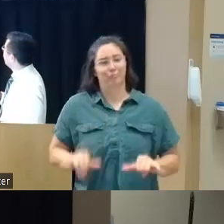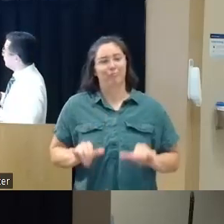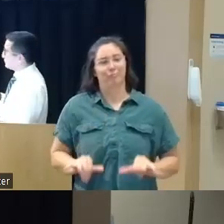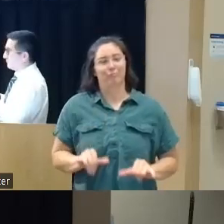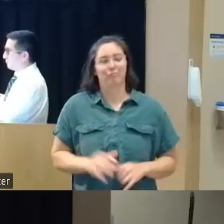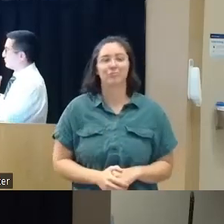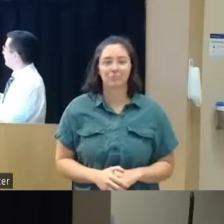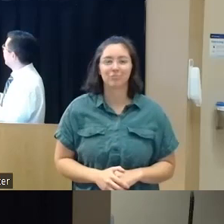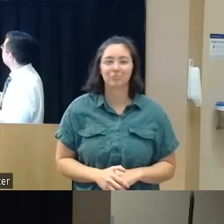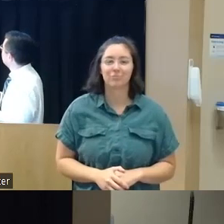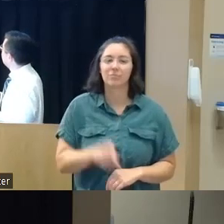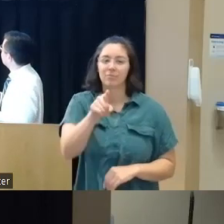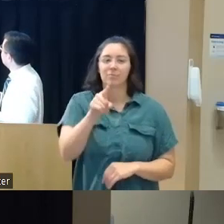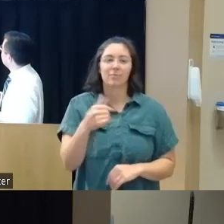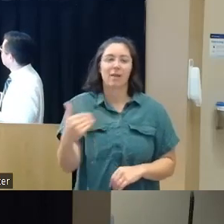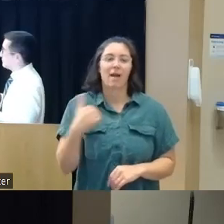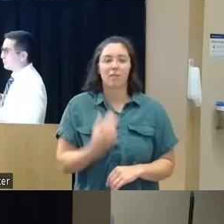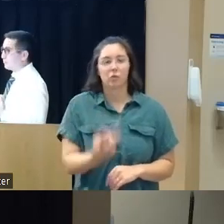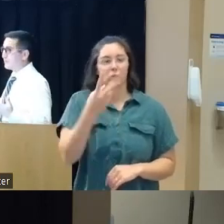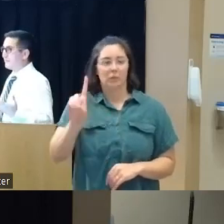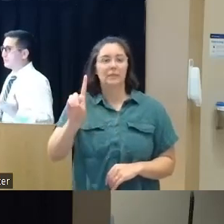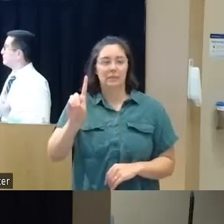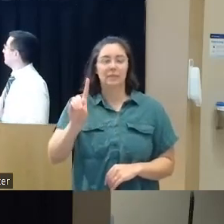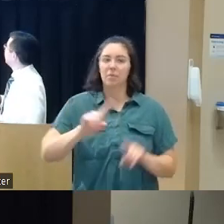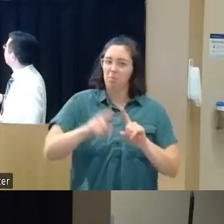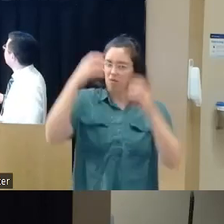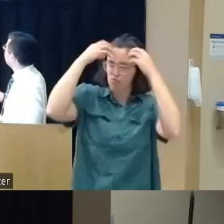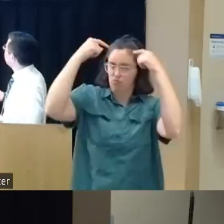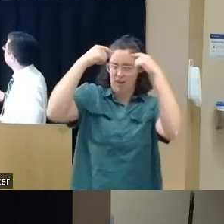here it's portrayed on a two-dimensional image but it's the three dimensions right until you get